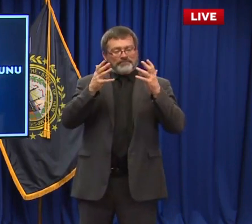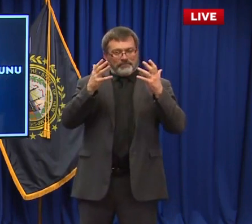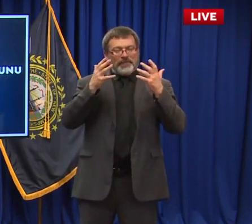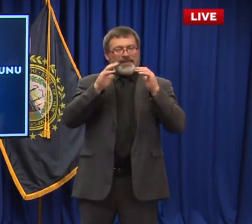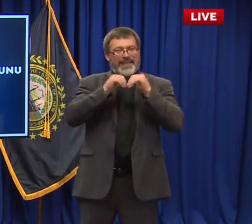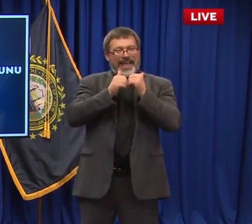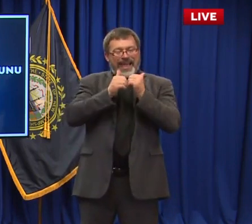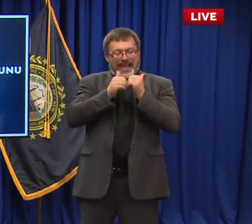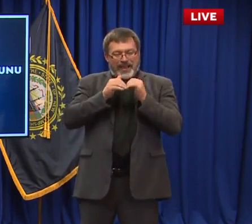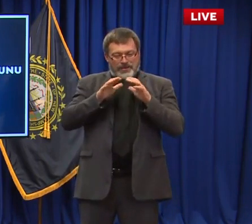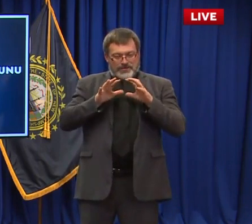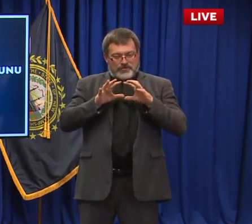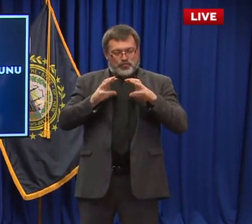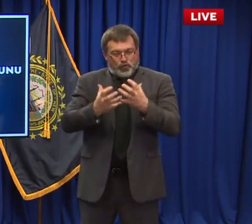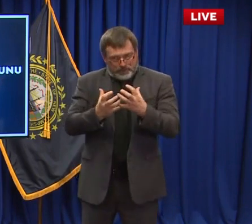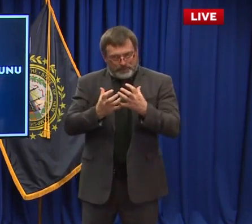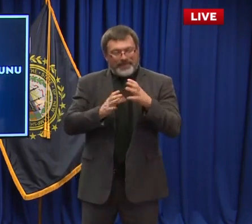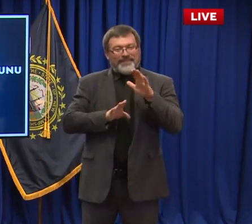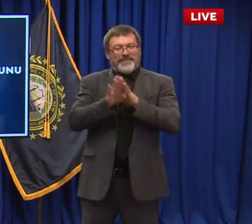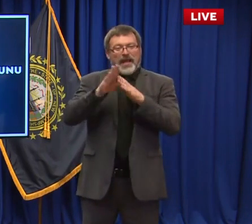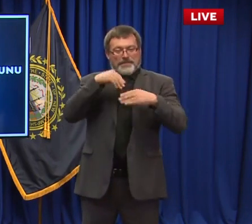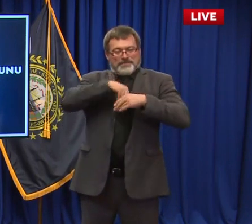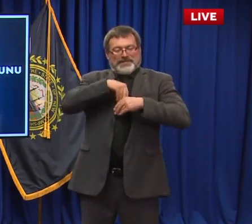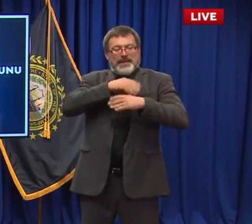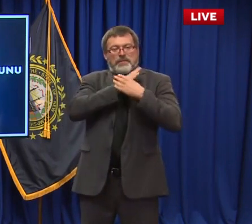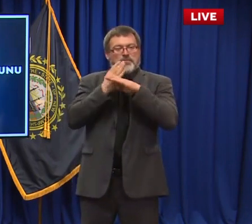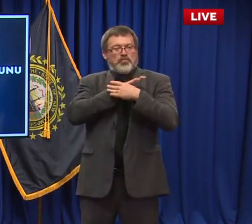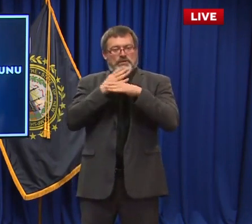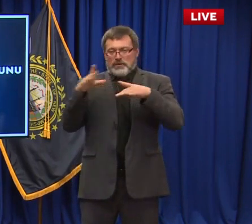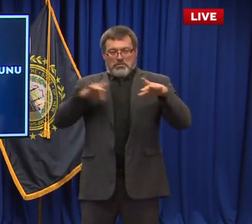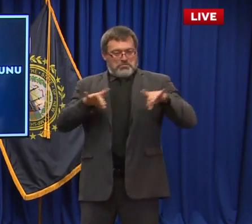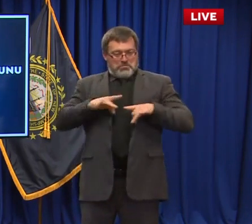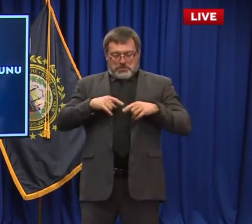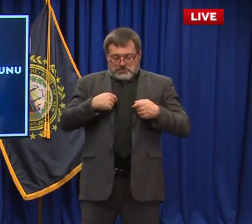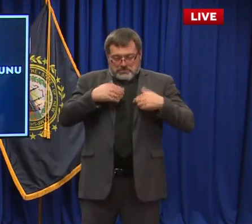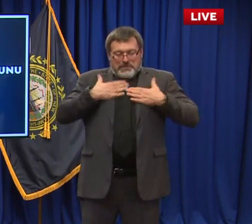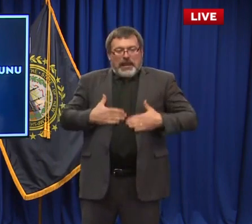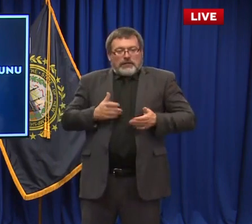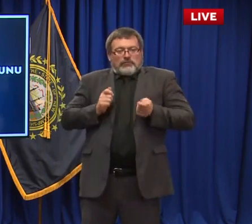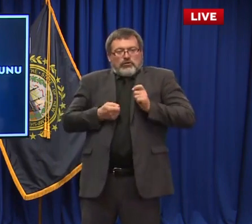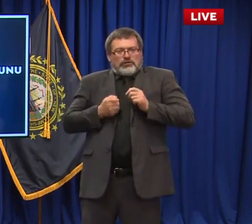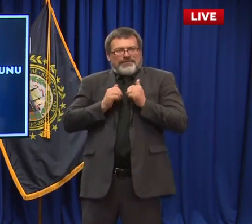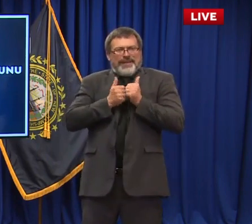I THINK IT IS IMPORTANT TO BE CLEAR THE GOAL HERE IS NOT HERD IMMUNITY.